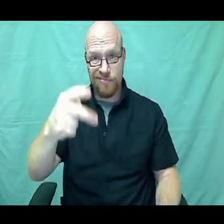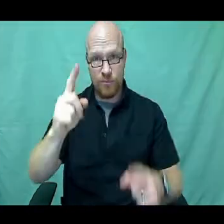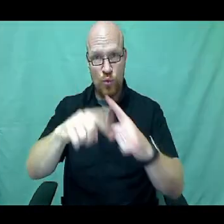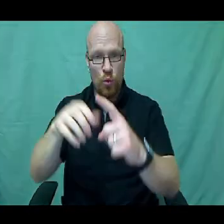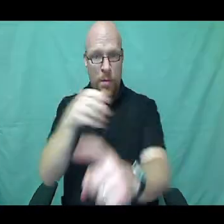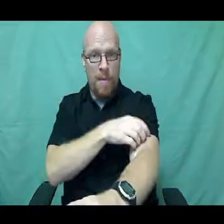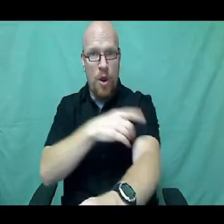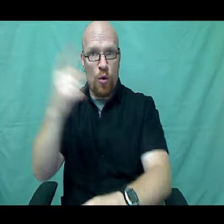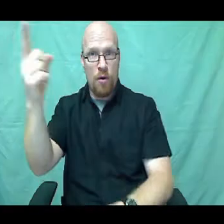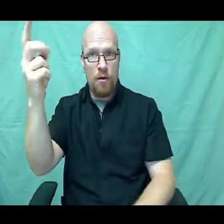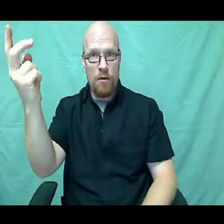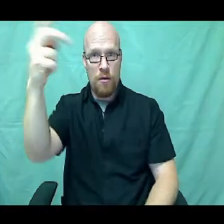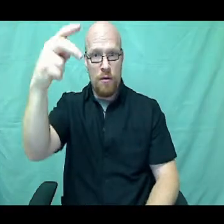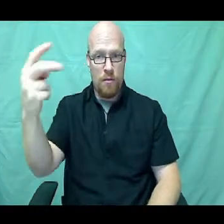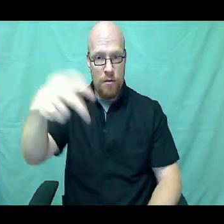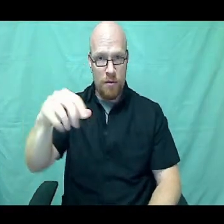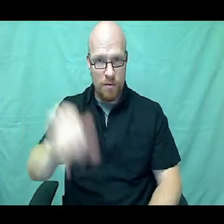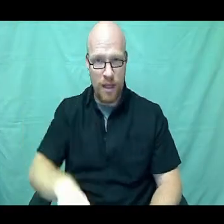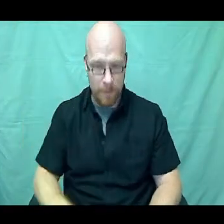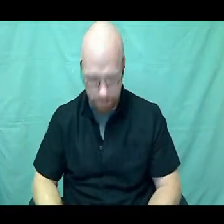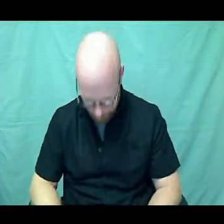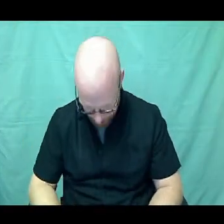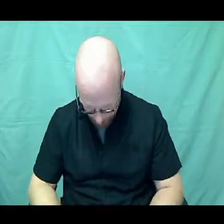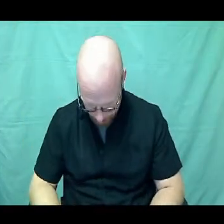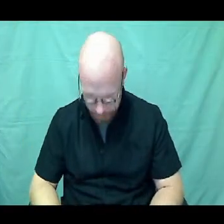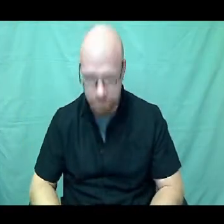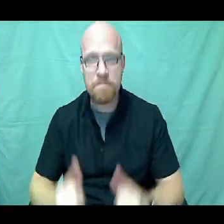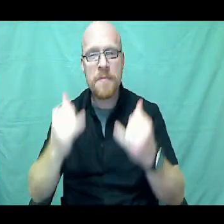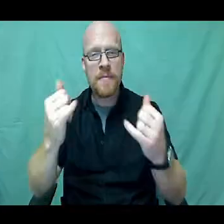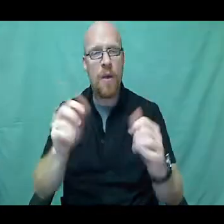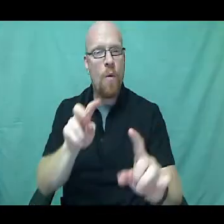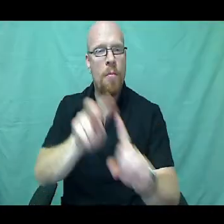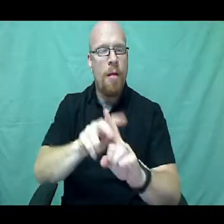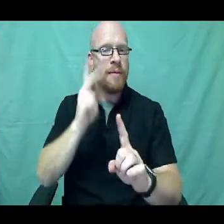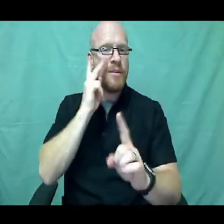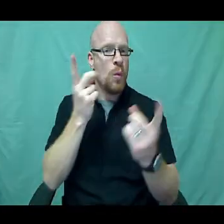We would move the power into the parentheses.